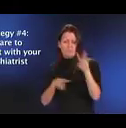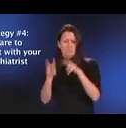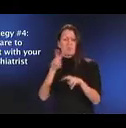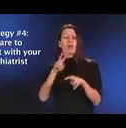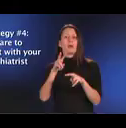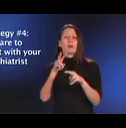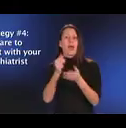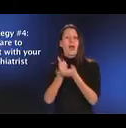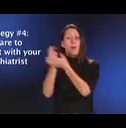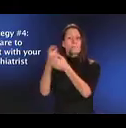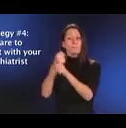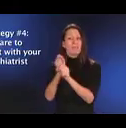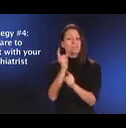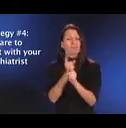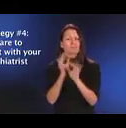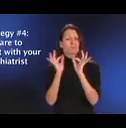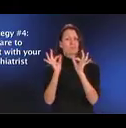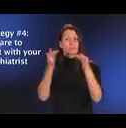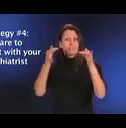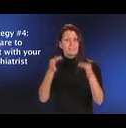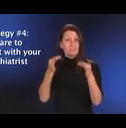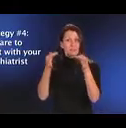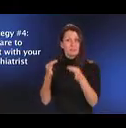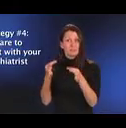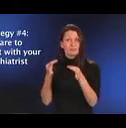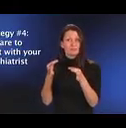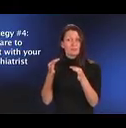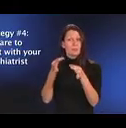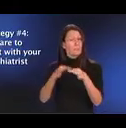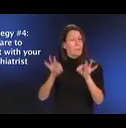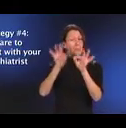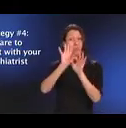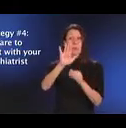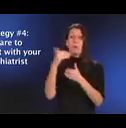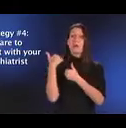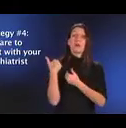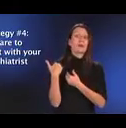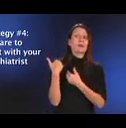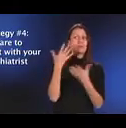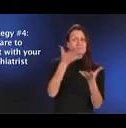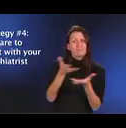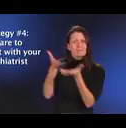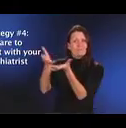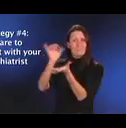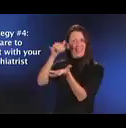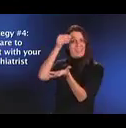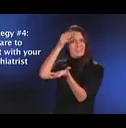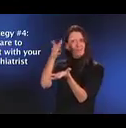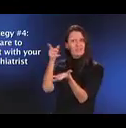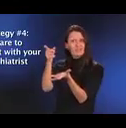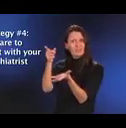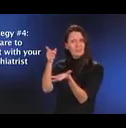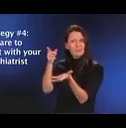The peer is responsible to inform the doctor of this important information.